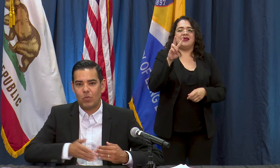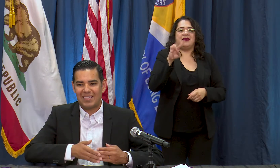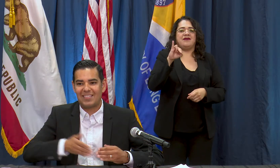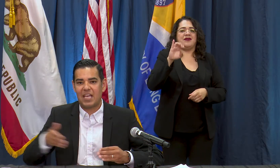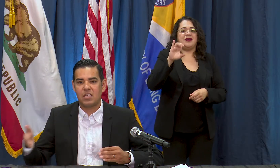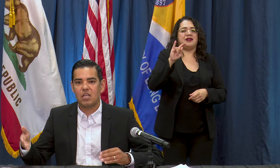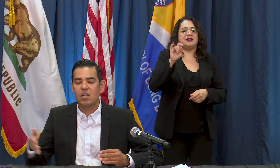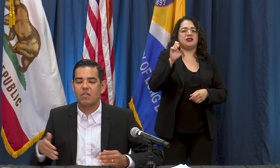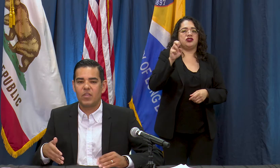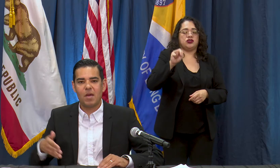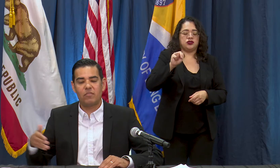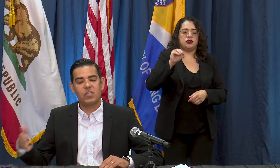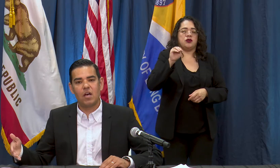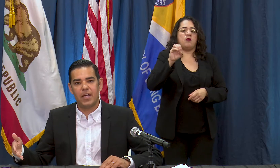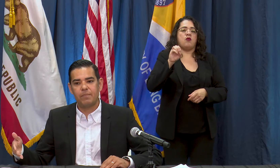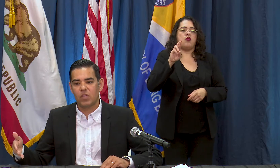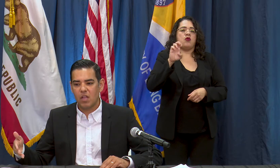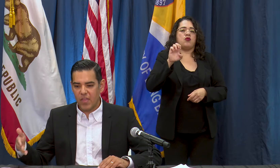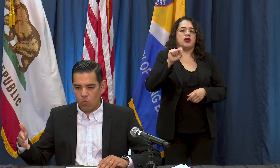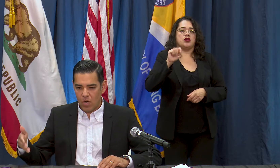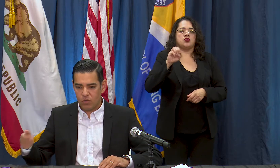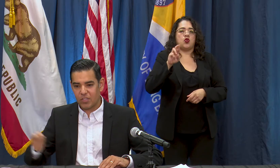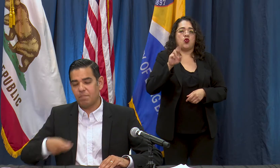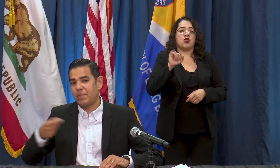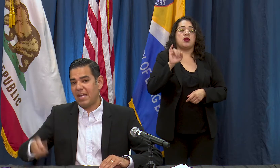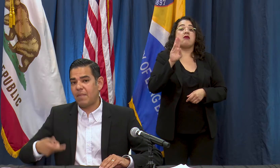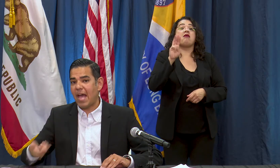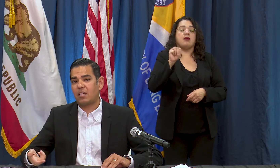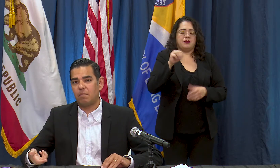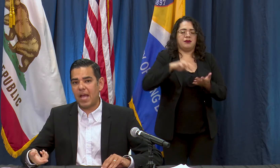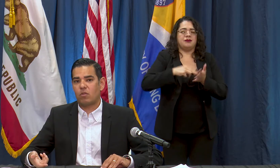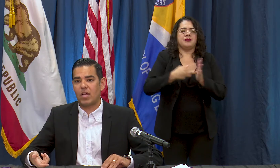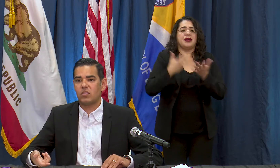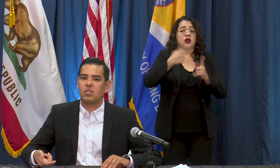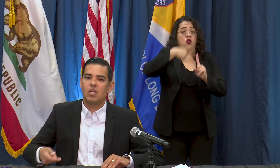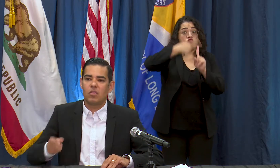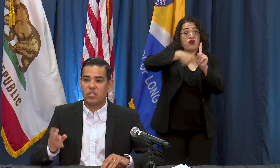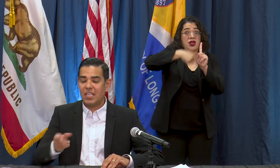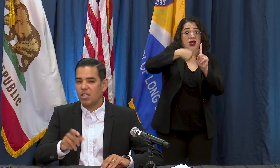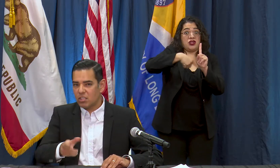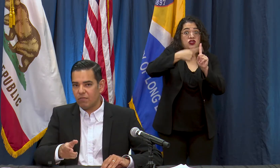extend the amount of time that renters can pay back rent. The details of